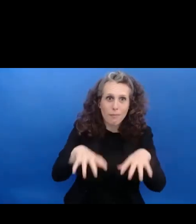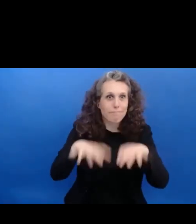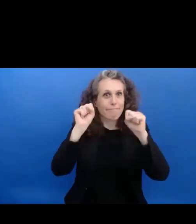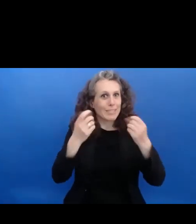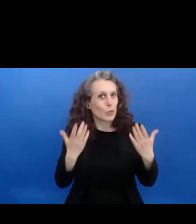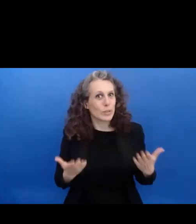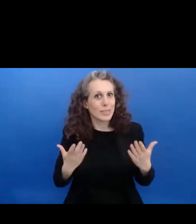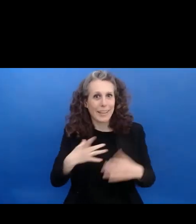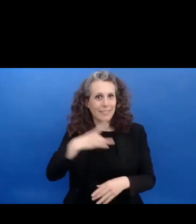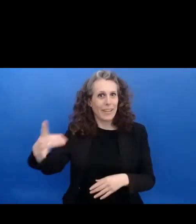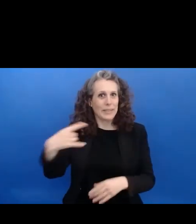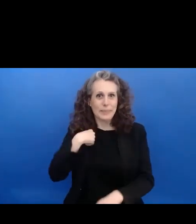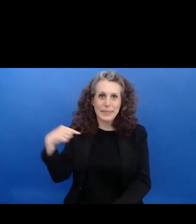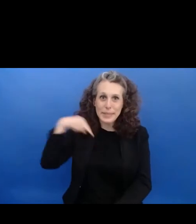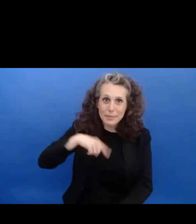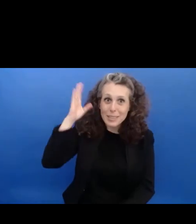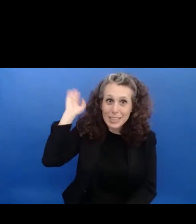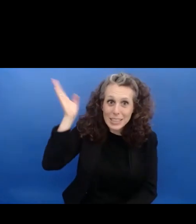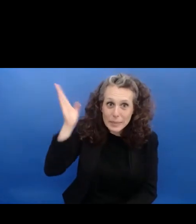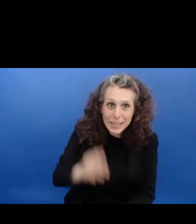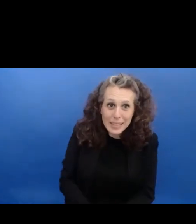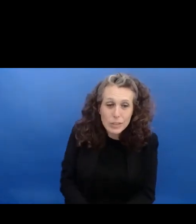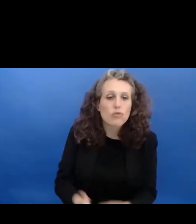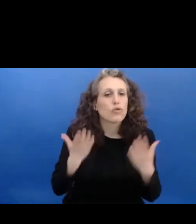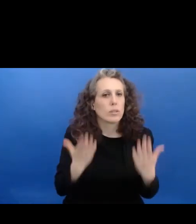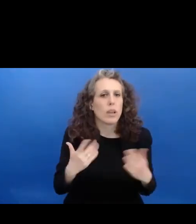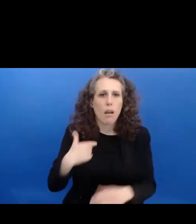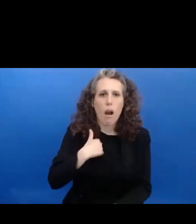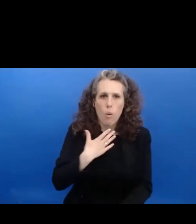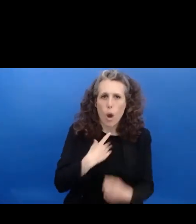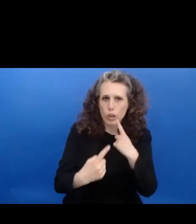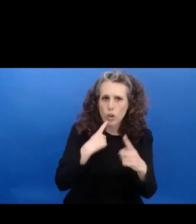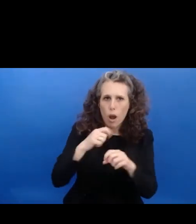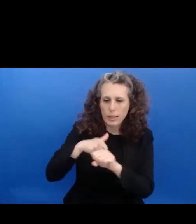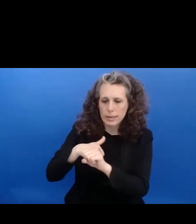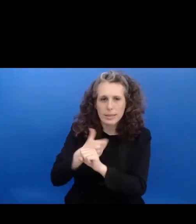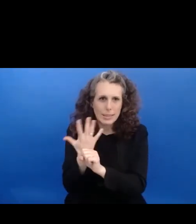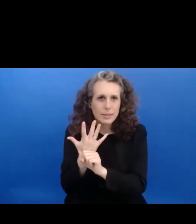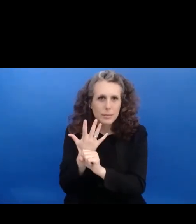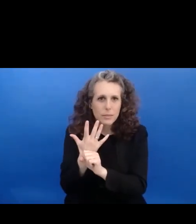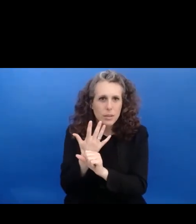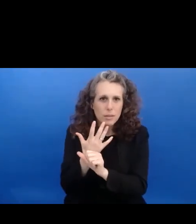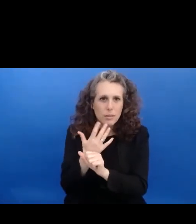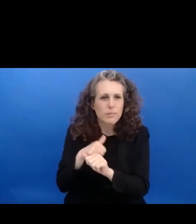today i will speak on sustainable development goal as muhammad said i know that it's just new